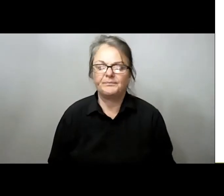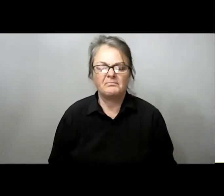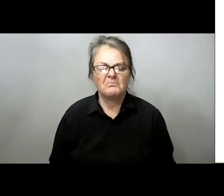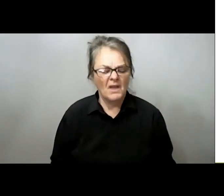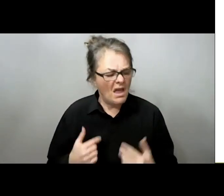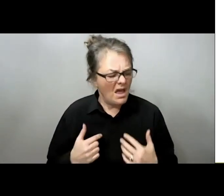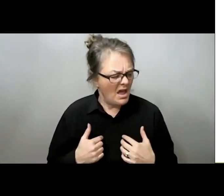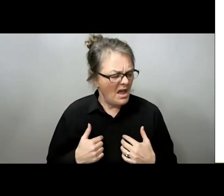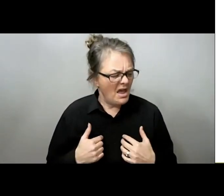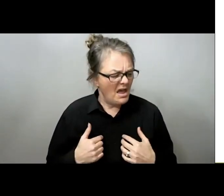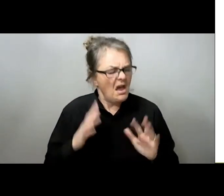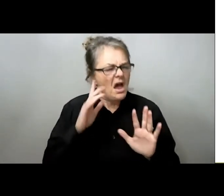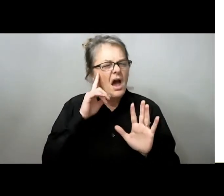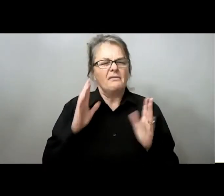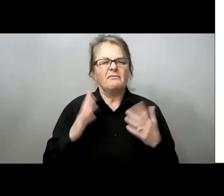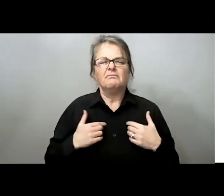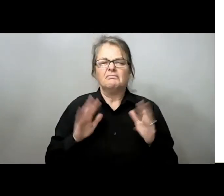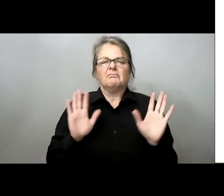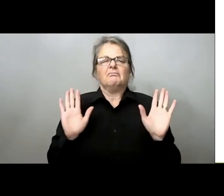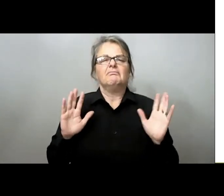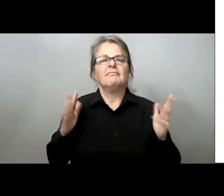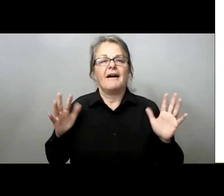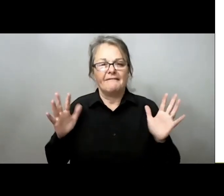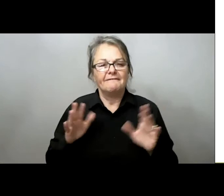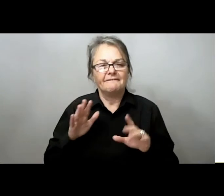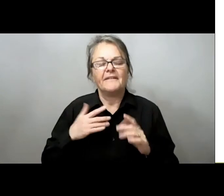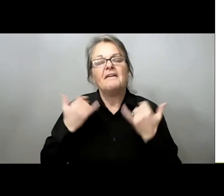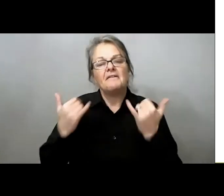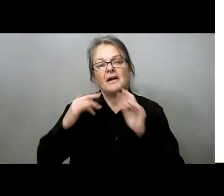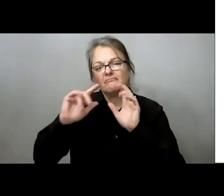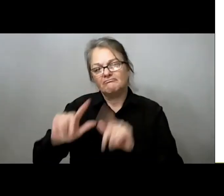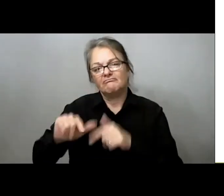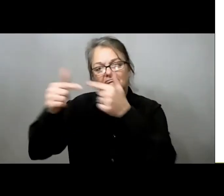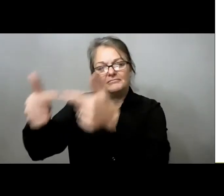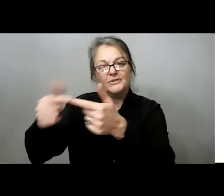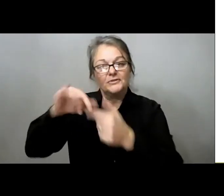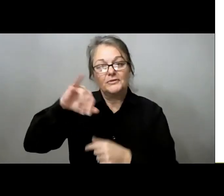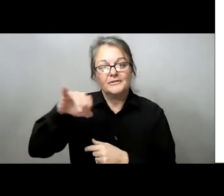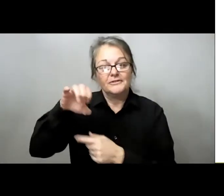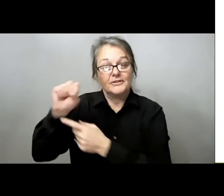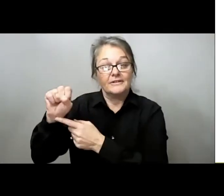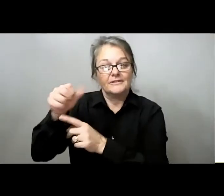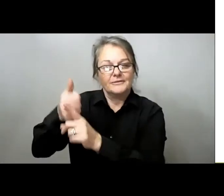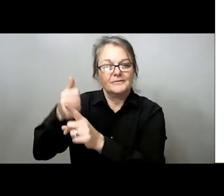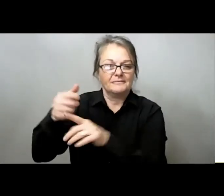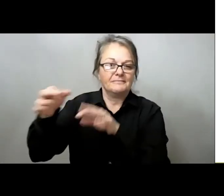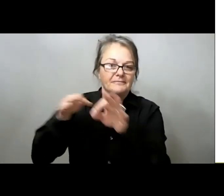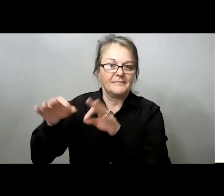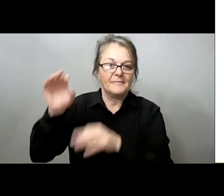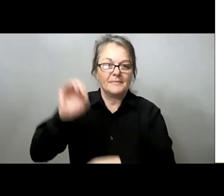I THINK I'M GOING TO STOP THERE AND LET JESS TALK A LITTLE BIT ABOUT THE HUMAN RIGHTS CODE. JESS: